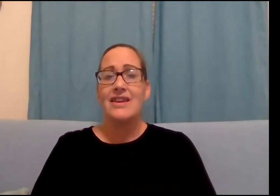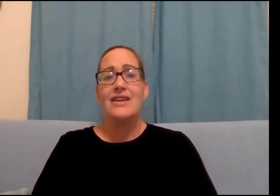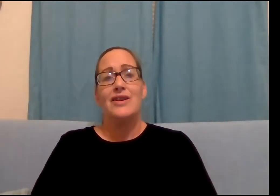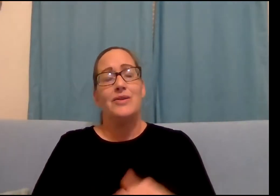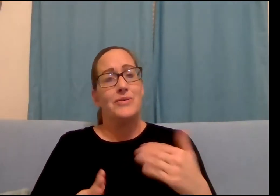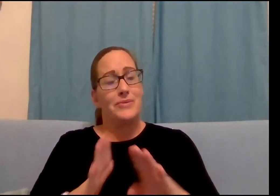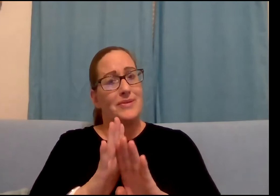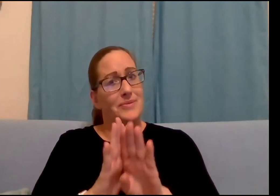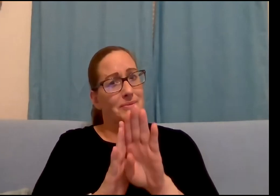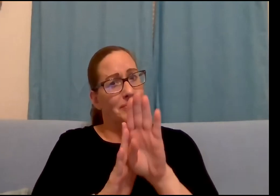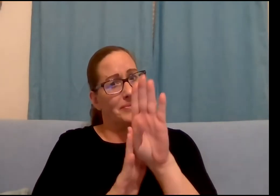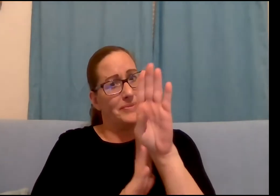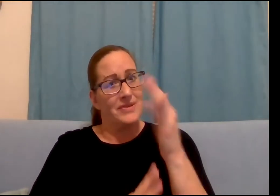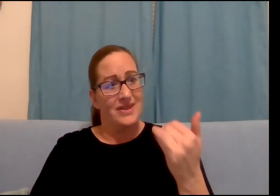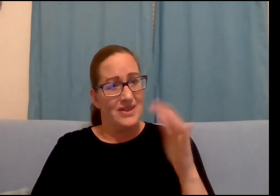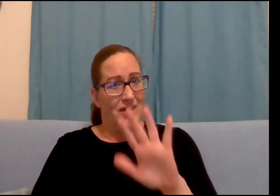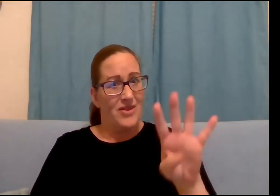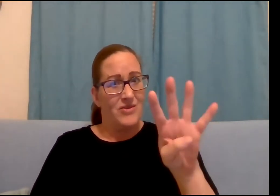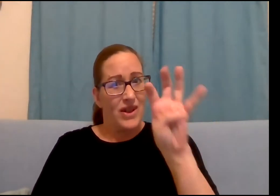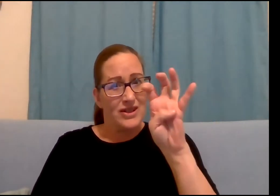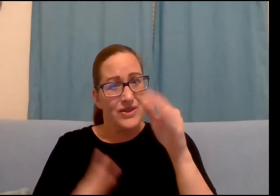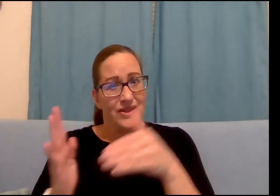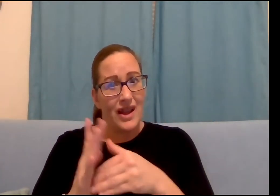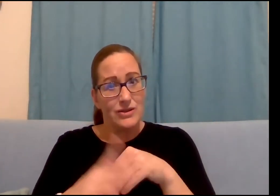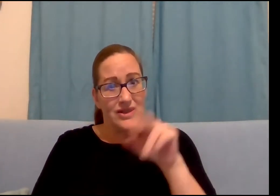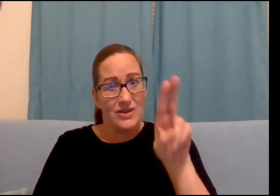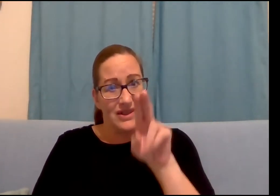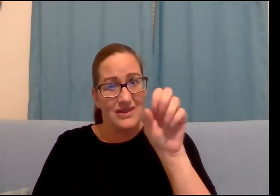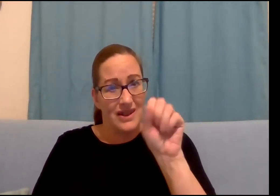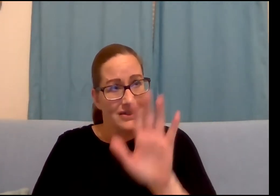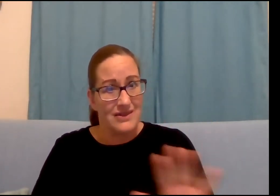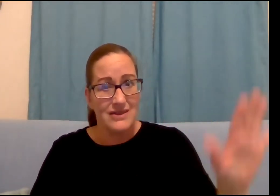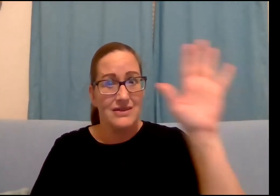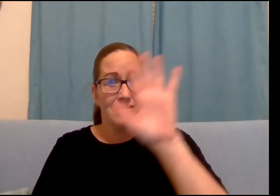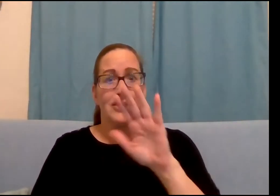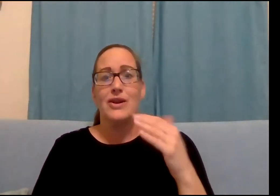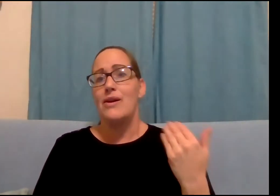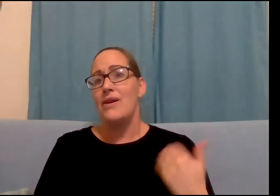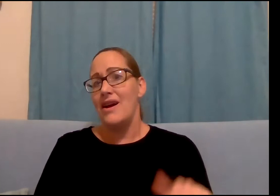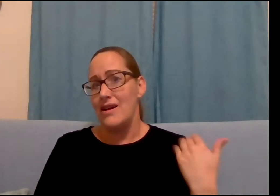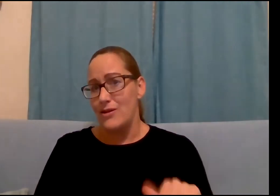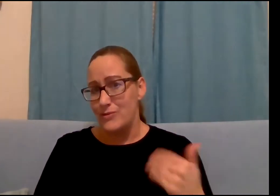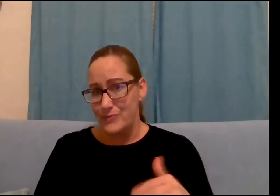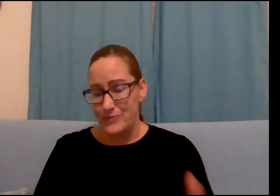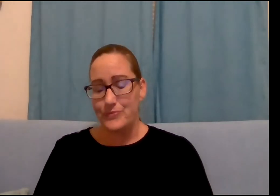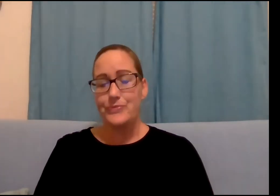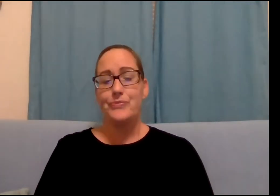There has been a huge rise in COVID-19, and there are approximately 400,000 (cases) in the United States. Wow!